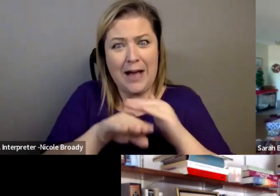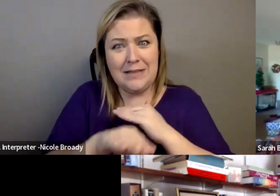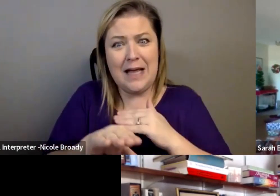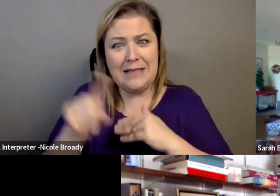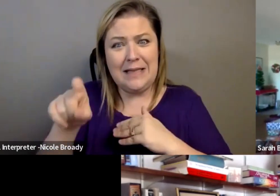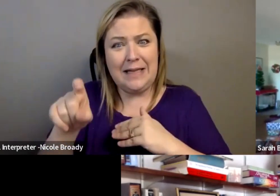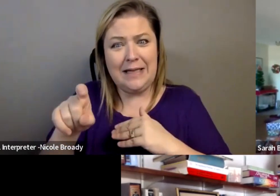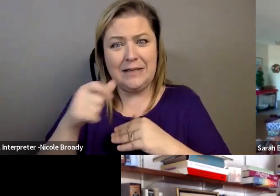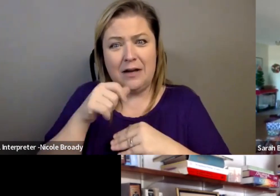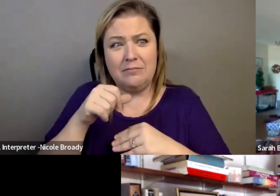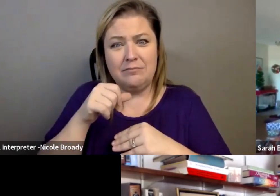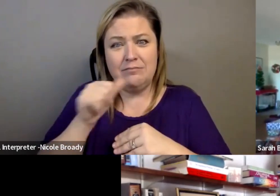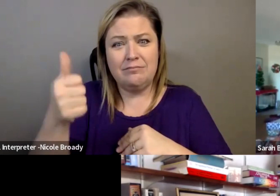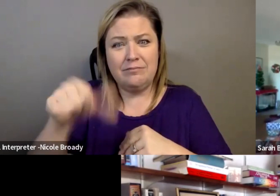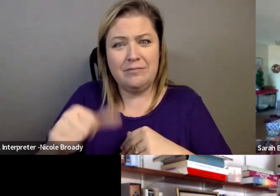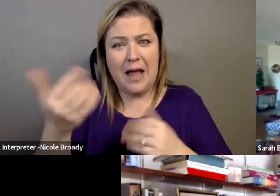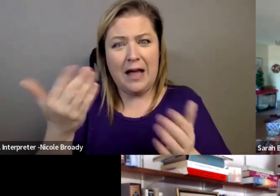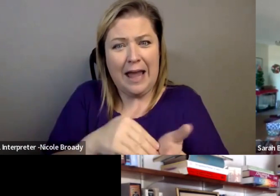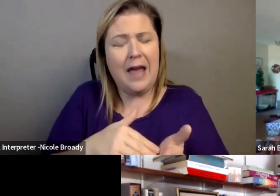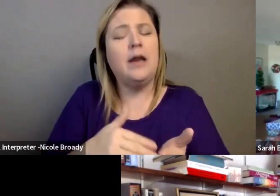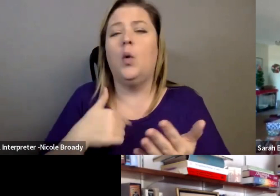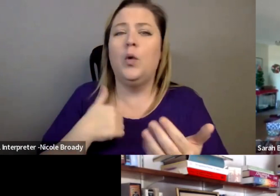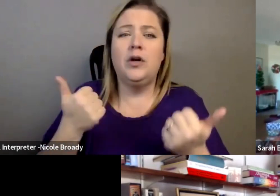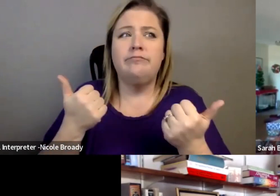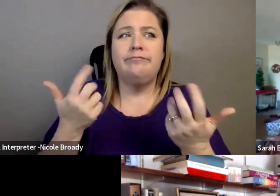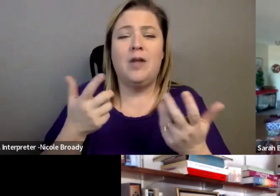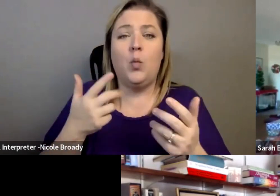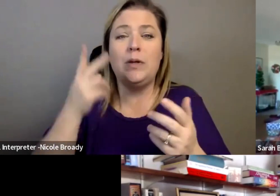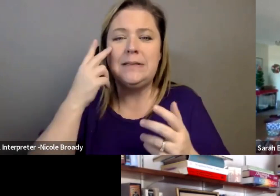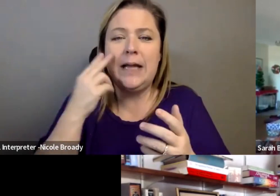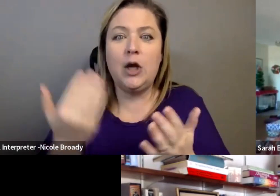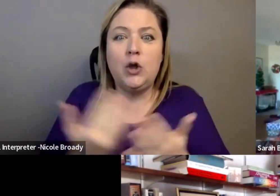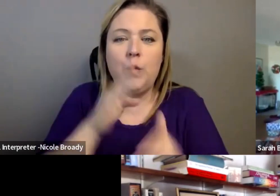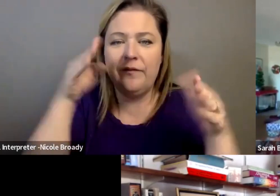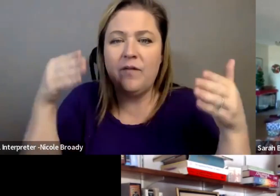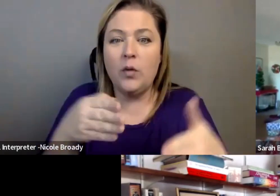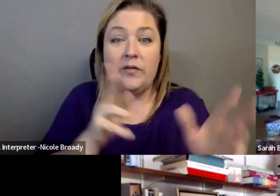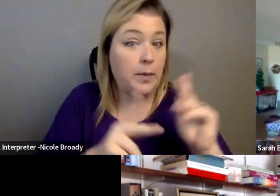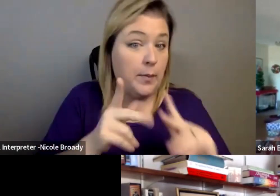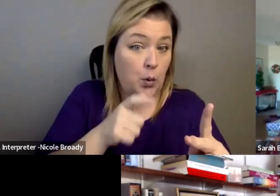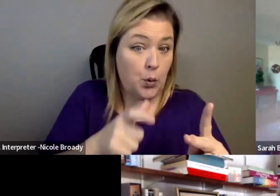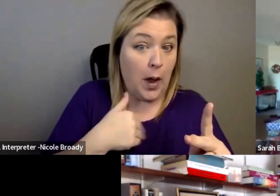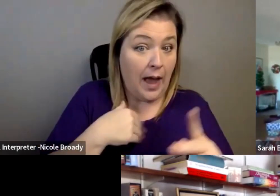yet again, and we're just trying to that we're seeing renewed focus from people who kind of have a stake in seeing people in